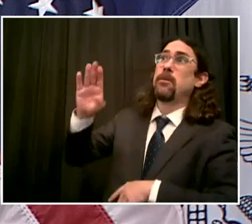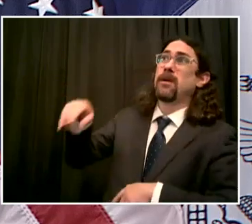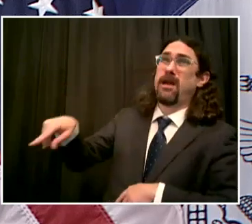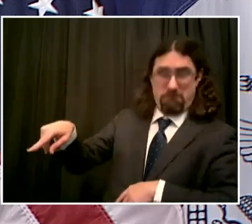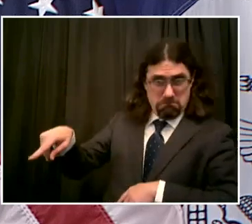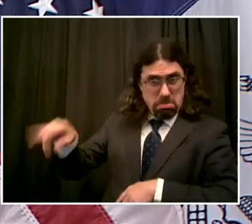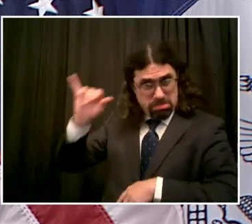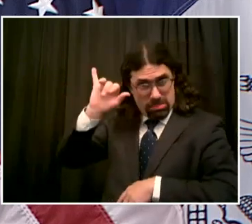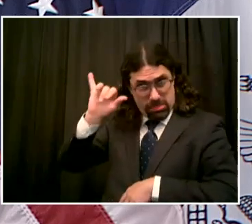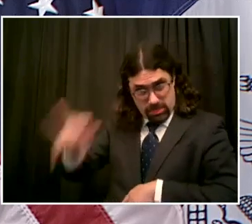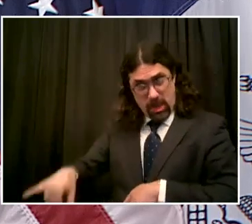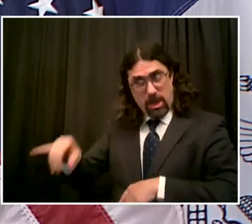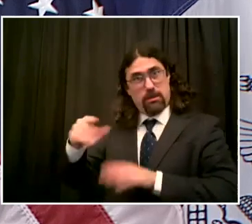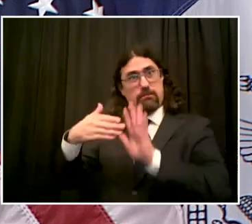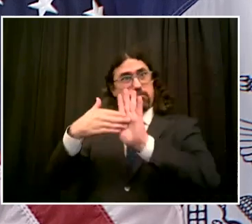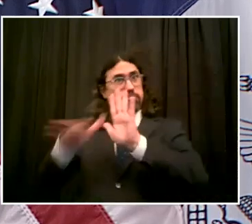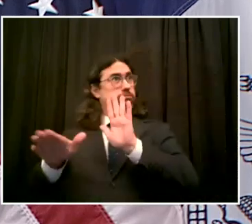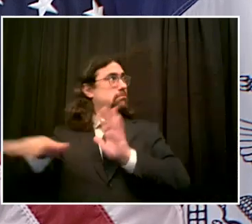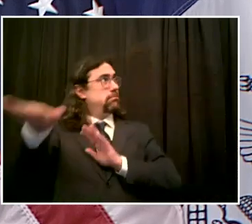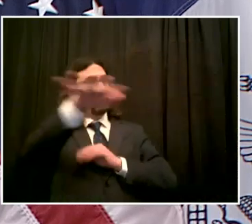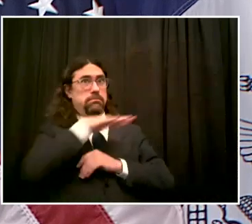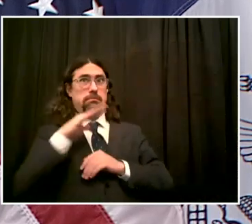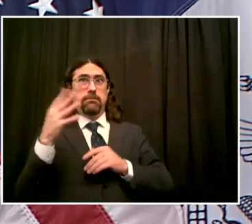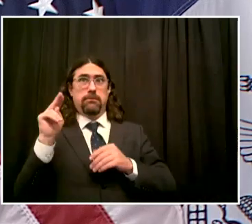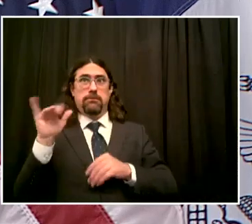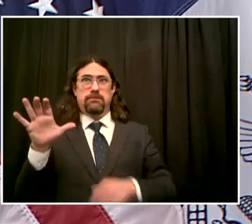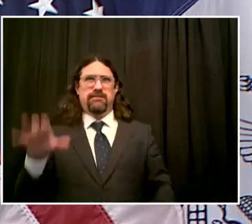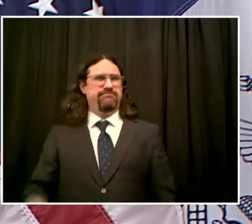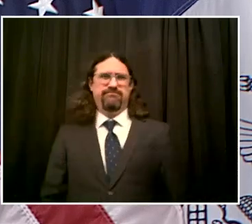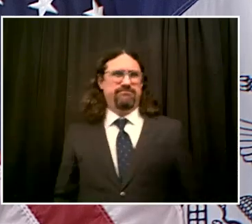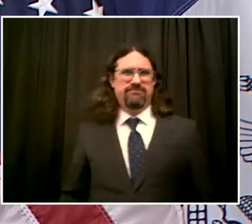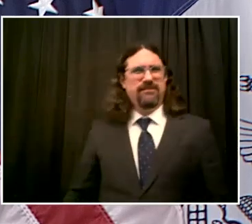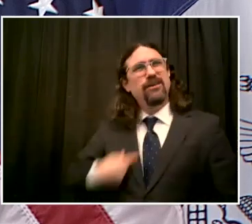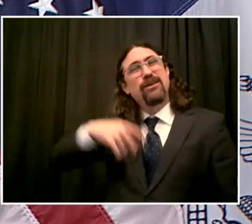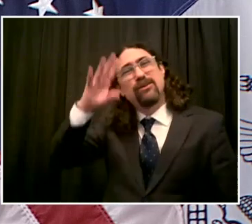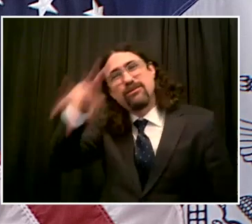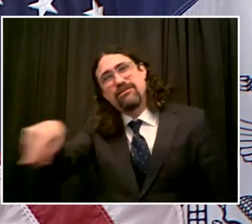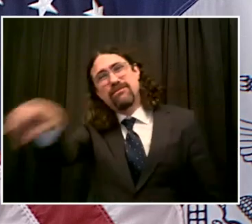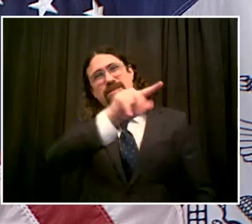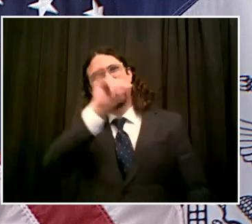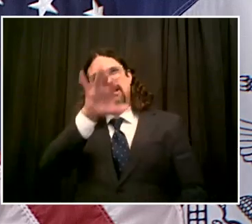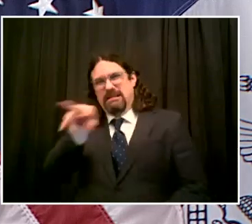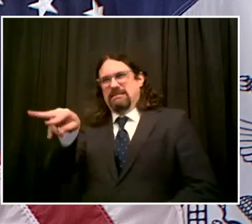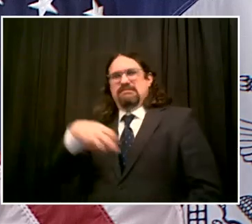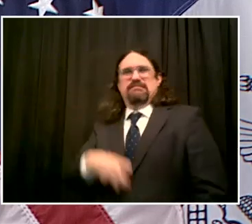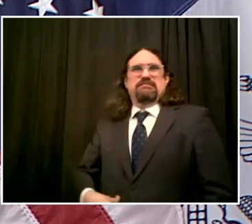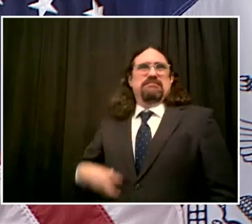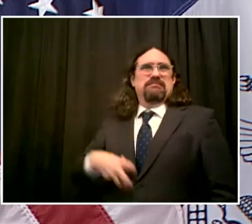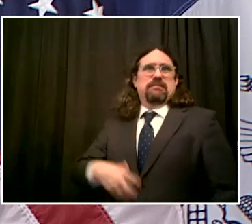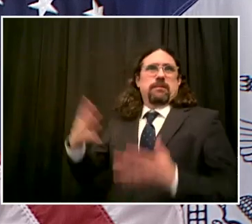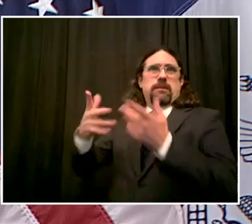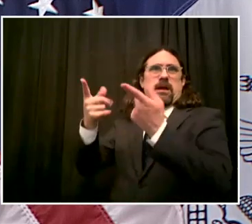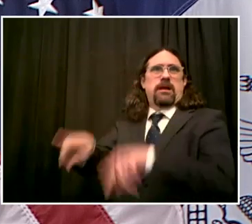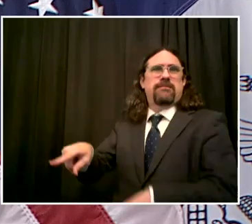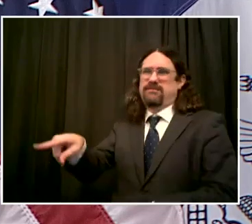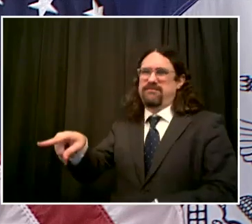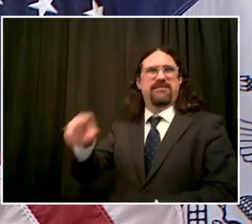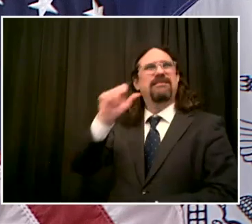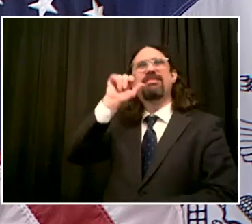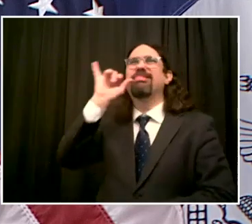THE PEOPLE OF THEBRONWILL NOT ACCEPT IT. WHEN THE CRIMALIN W FETRY O TTEAR DOWN THE